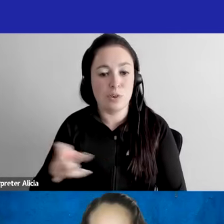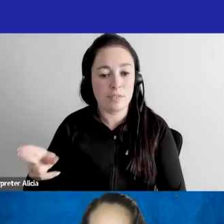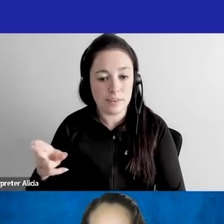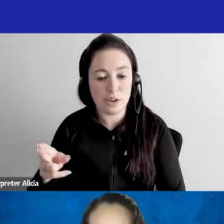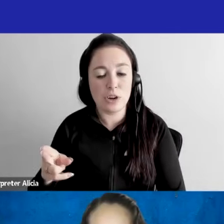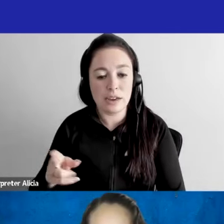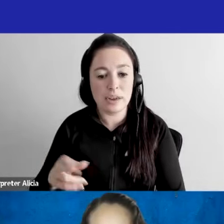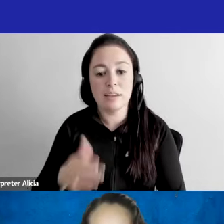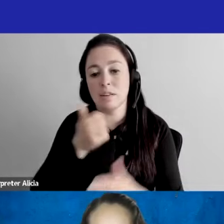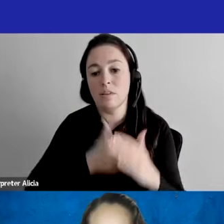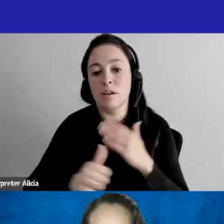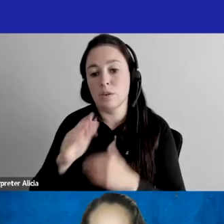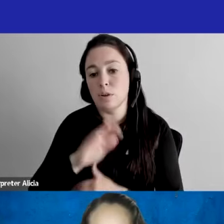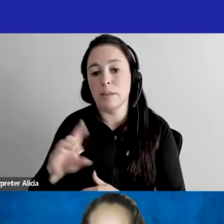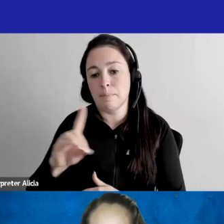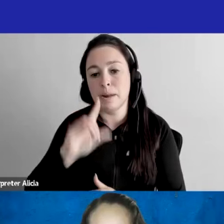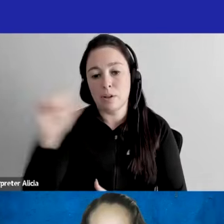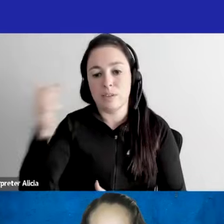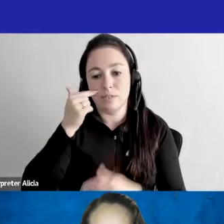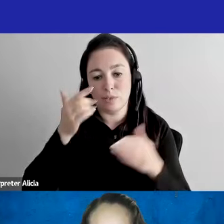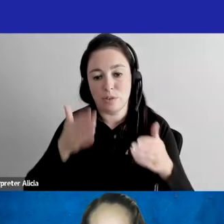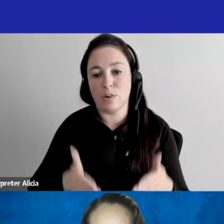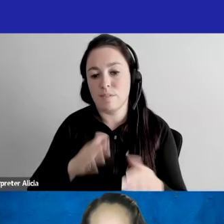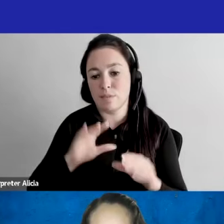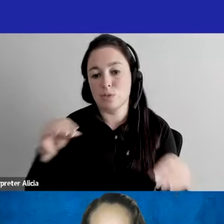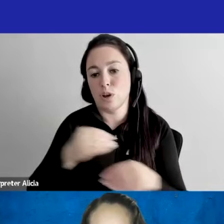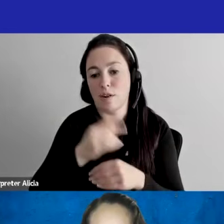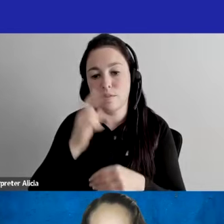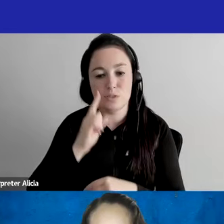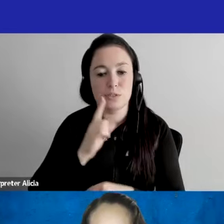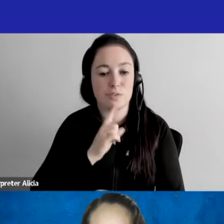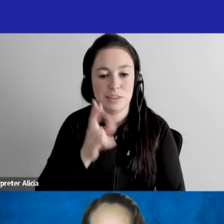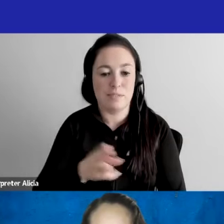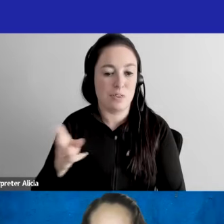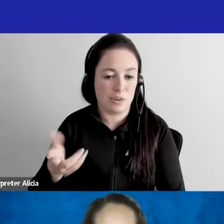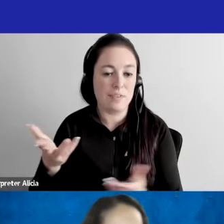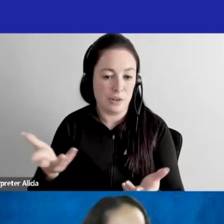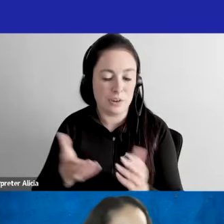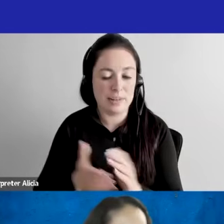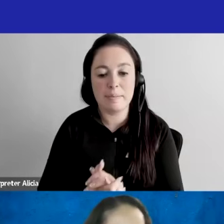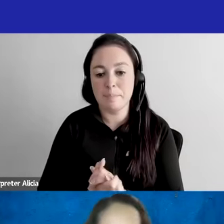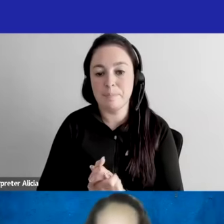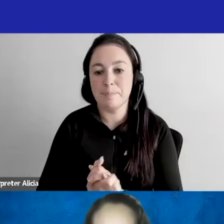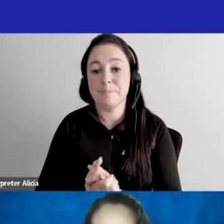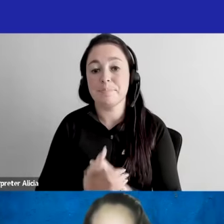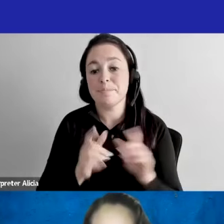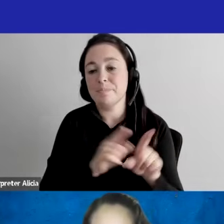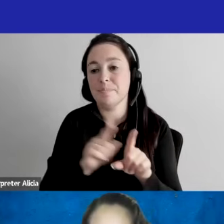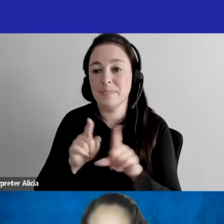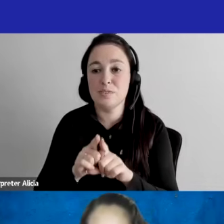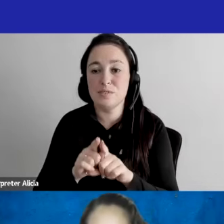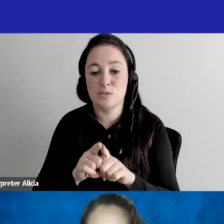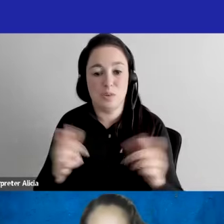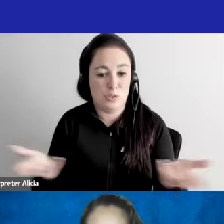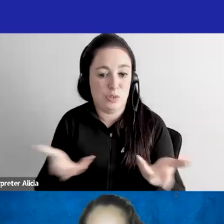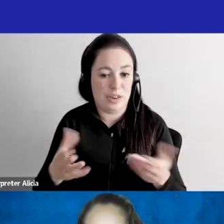Maryland Governor's Office of the Deaf and Hard of Hearing. She is also on our advisory board at the